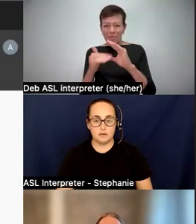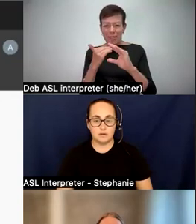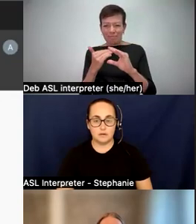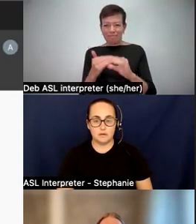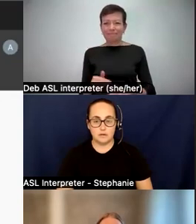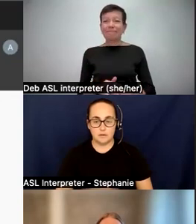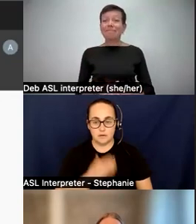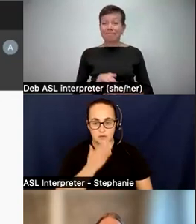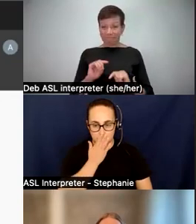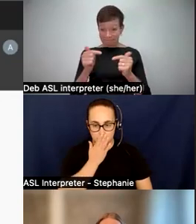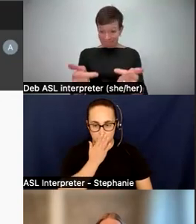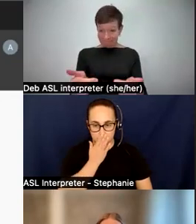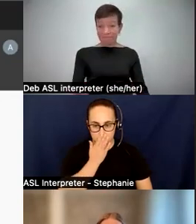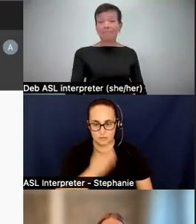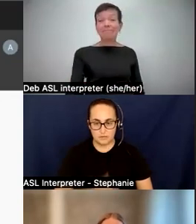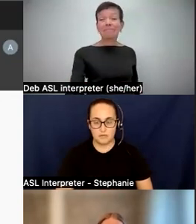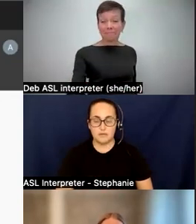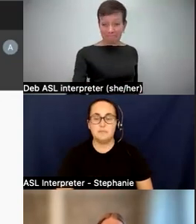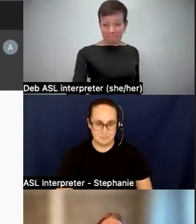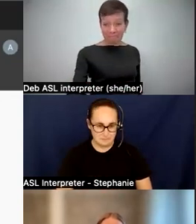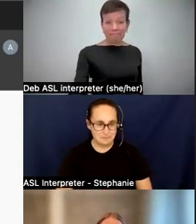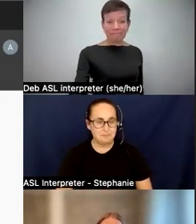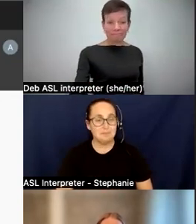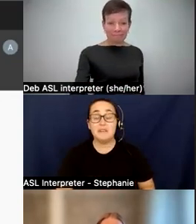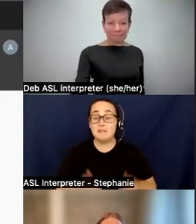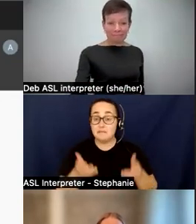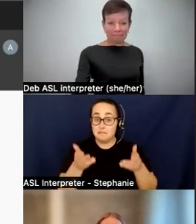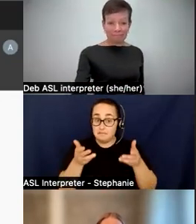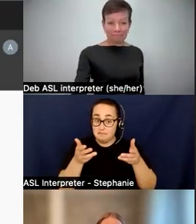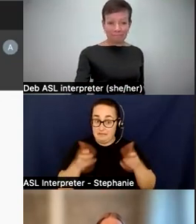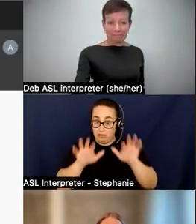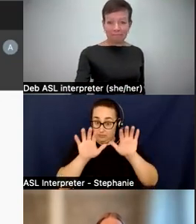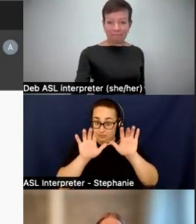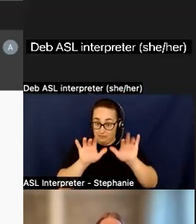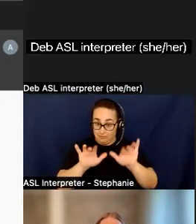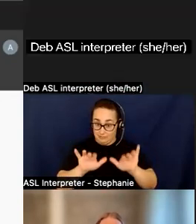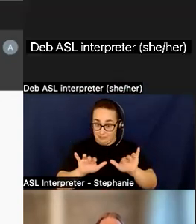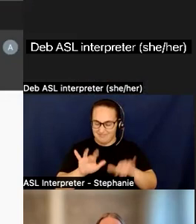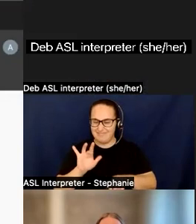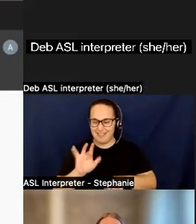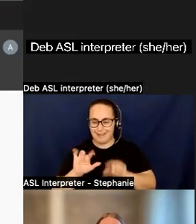Once this is all filled out, click the I'm Not a Robot button down here and